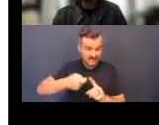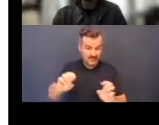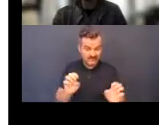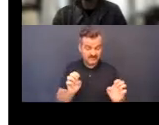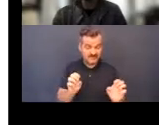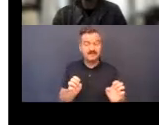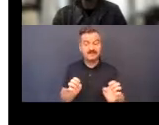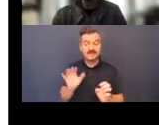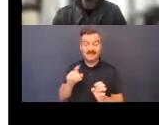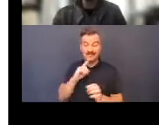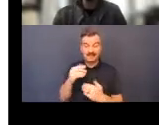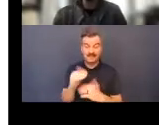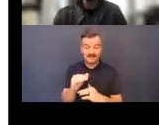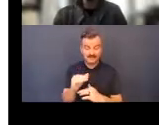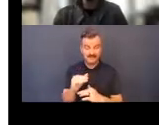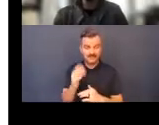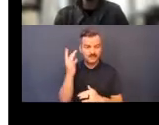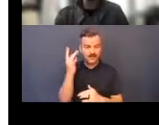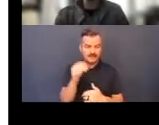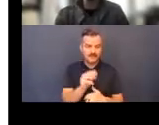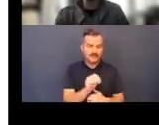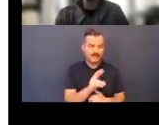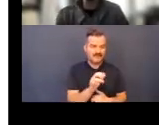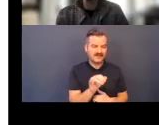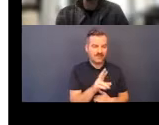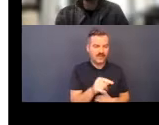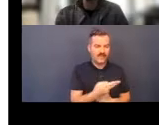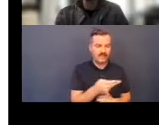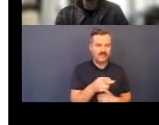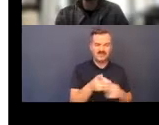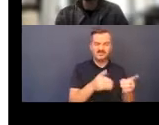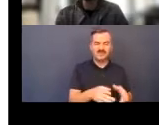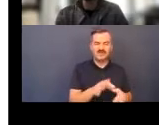this is limited, as indicated by Marcy Roth director of theme is Office of Disability